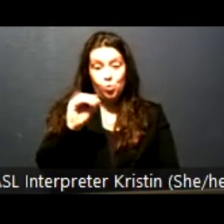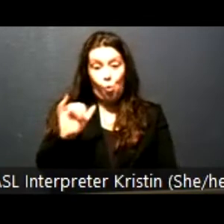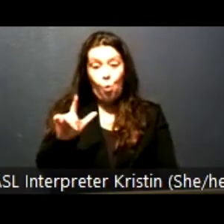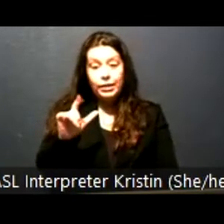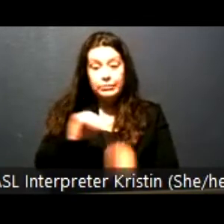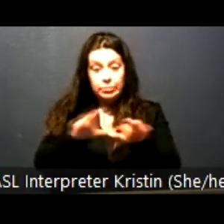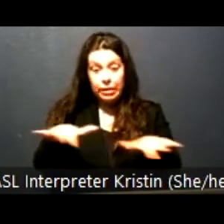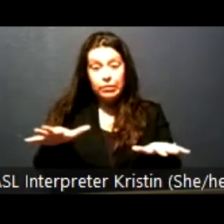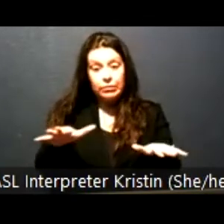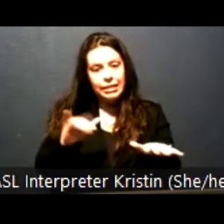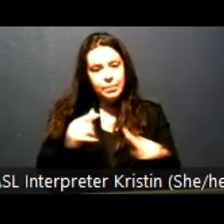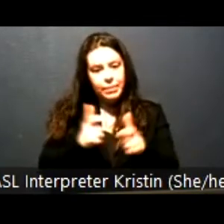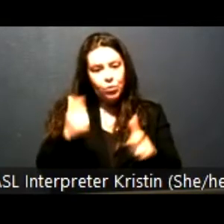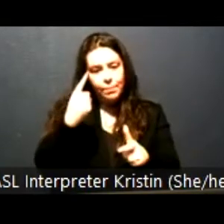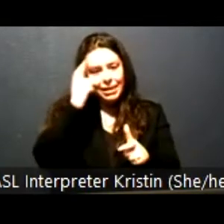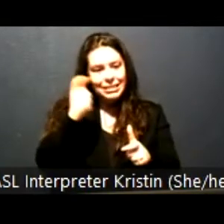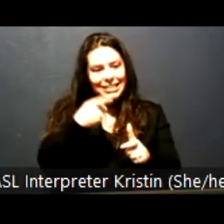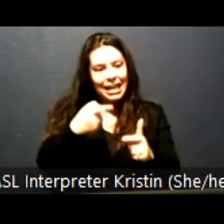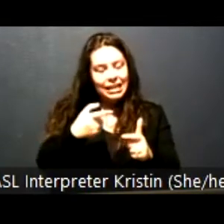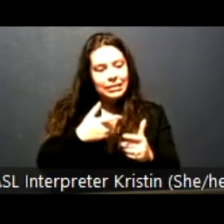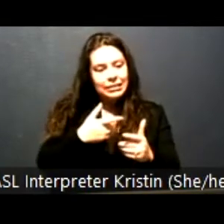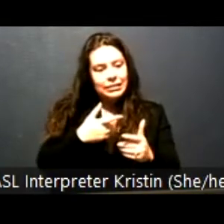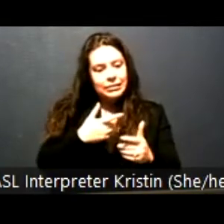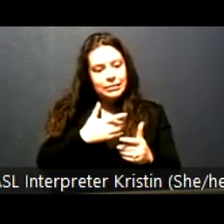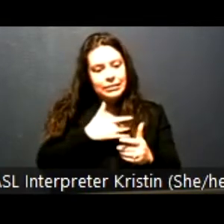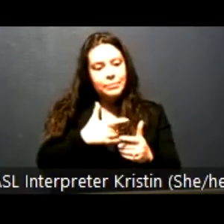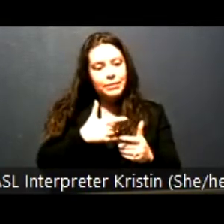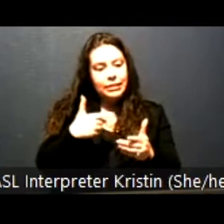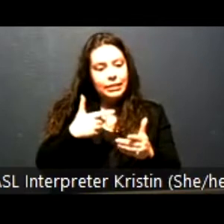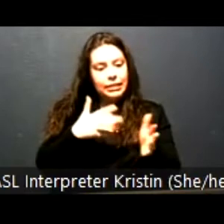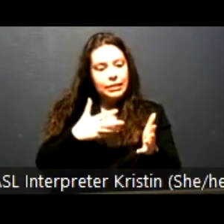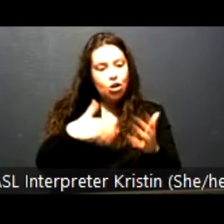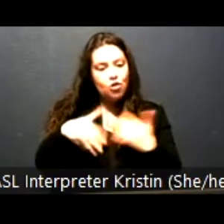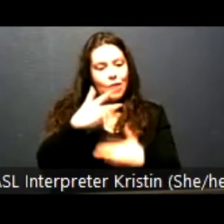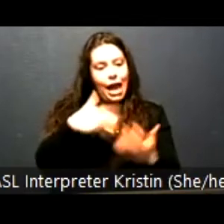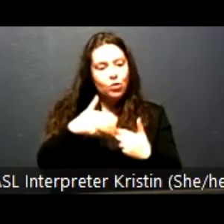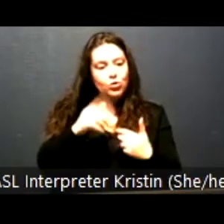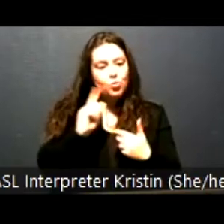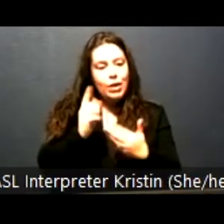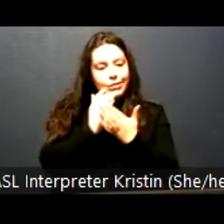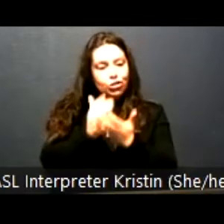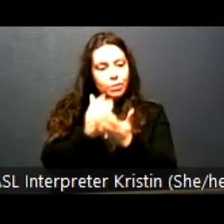you know, hang around where there's shipping yards, or fishing um boats and so those tend to obviously